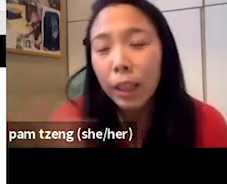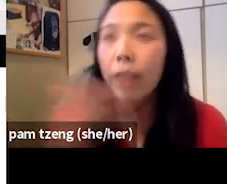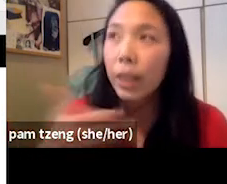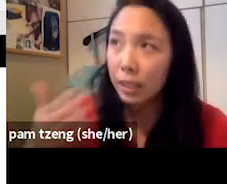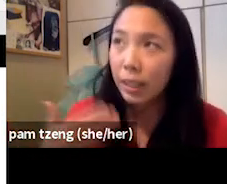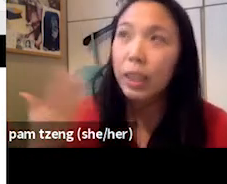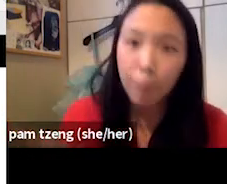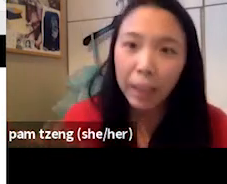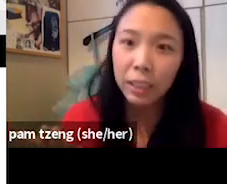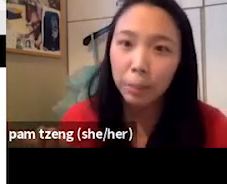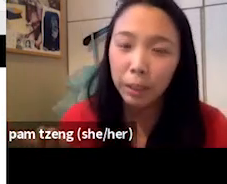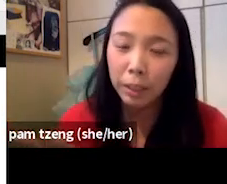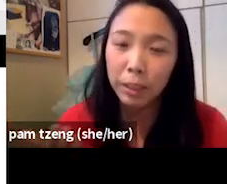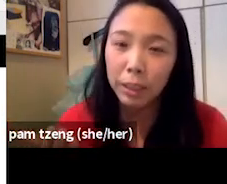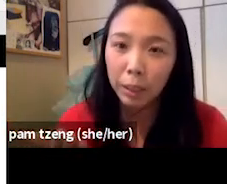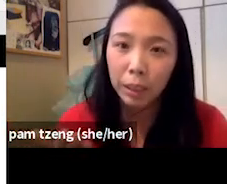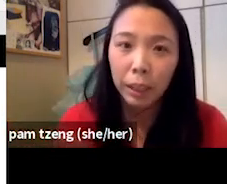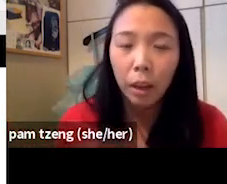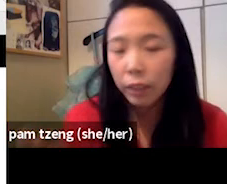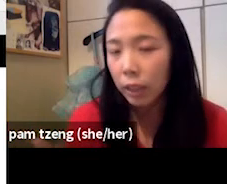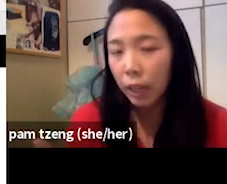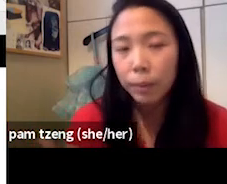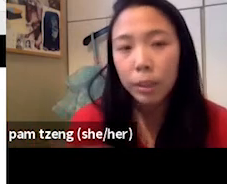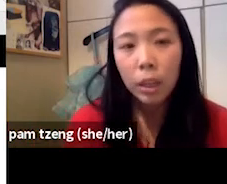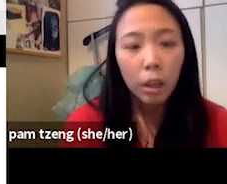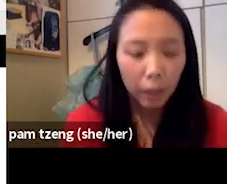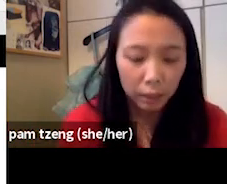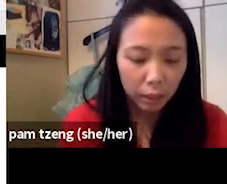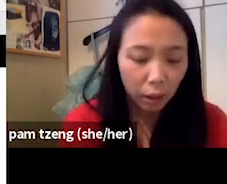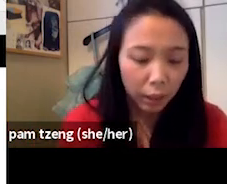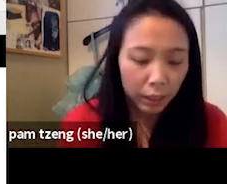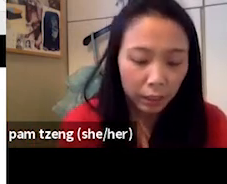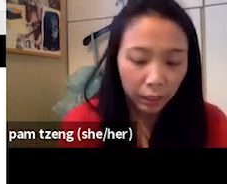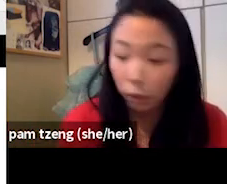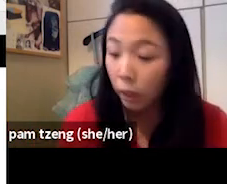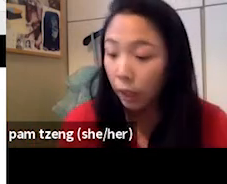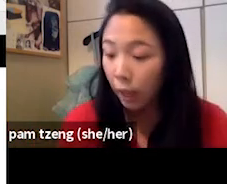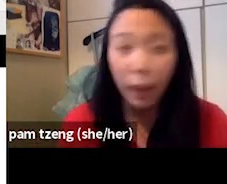if I say like capacity-building which is meaning like oftentimes, as an artist, like okay, I have